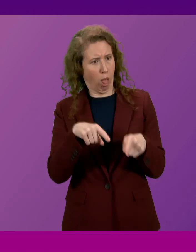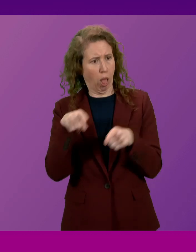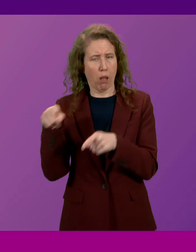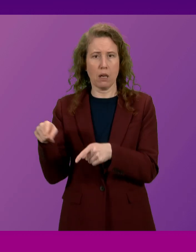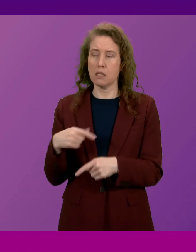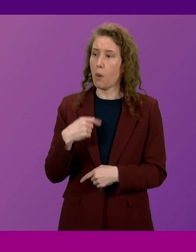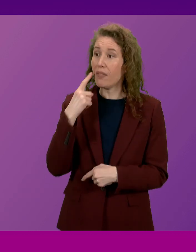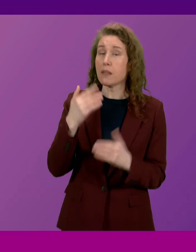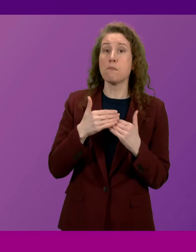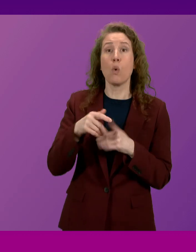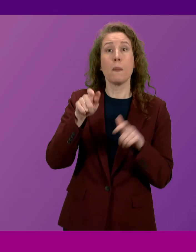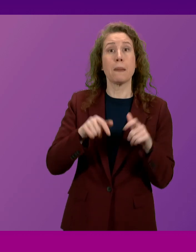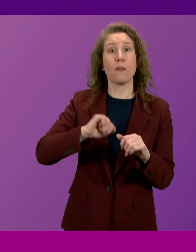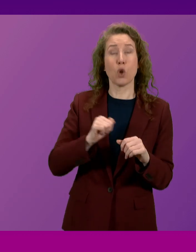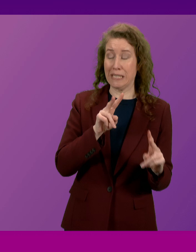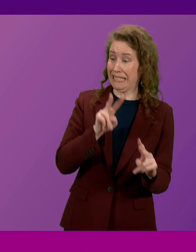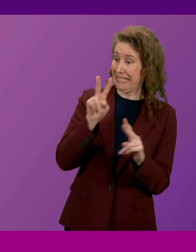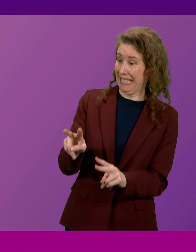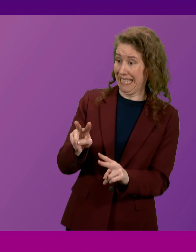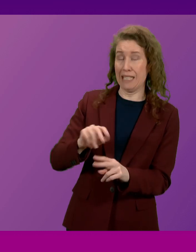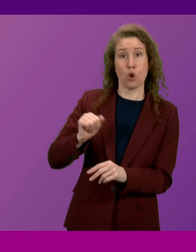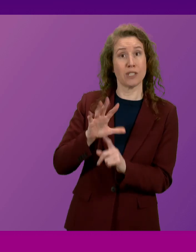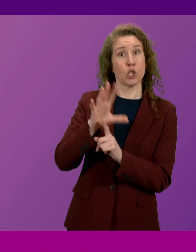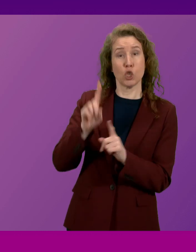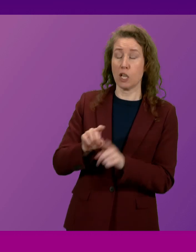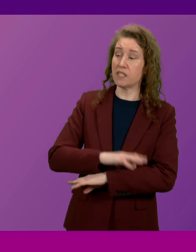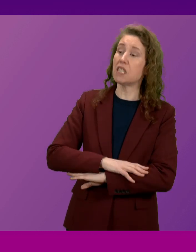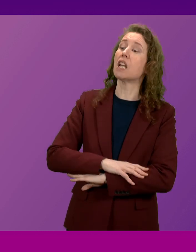The more the people of Scotland look at the Scottish Conservatives, the more they will